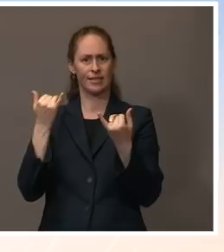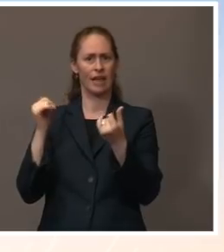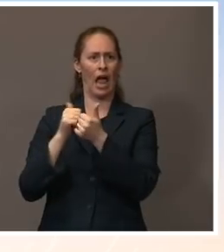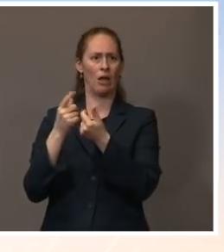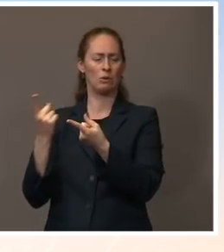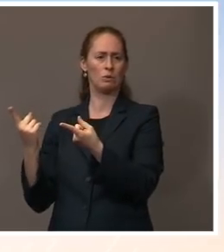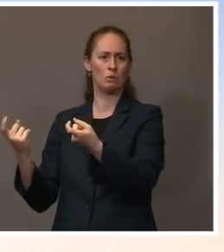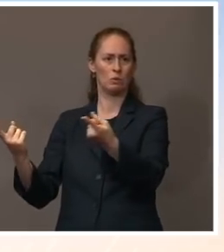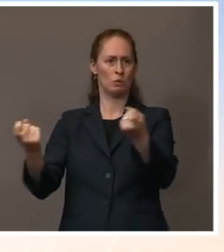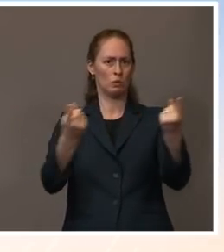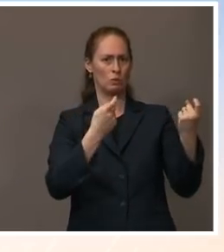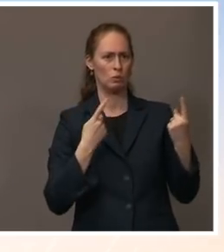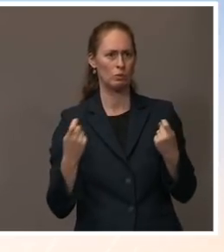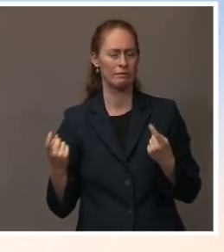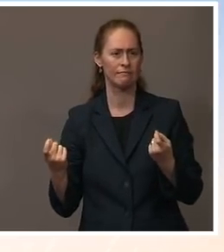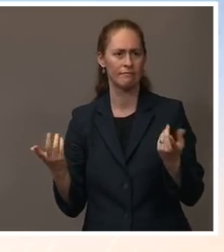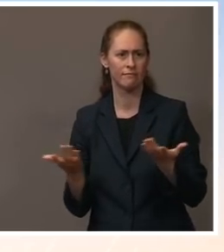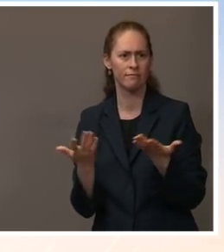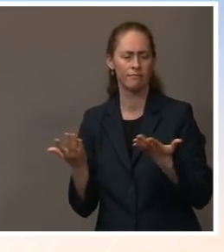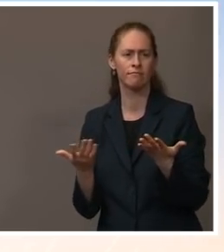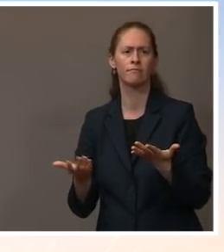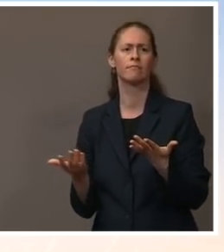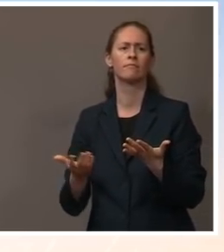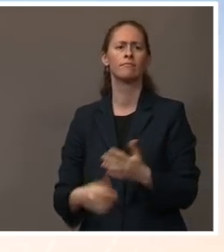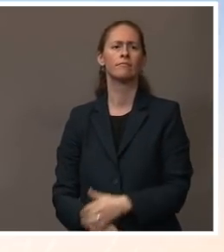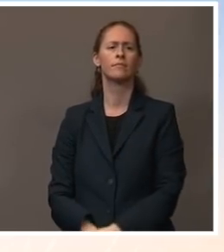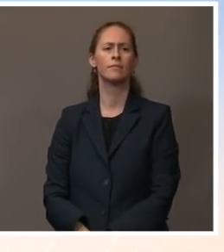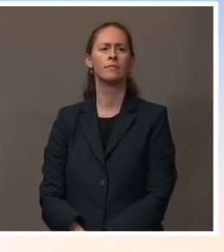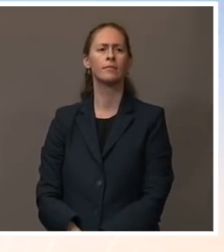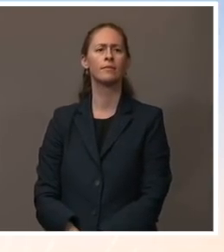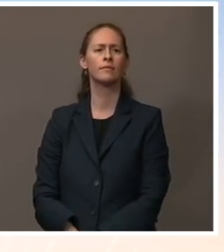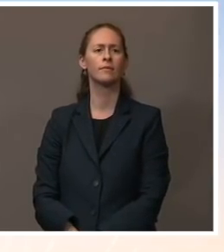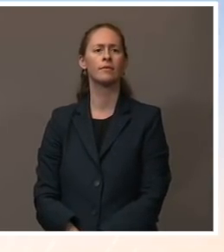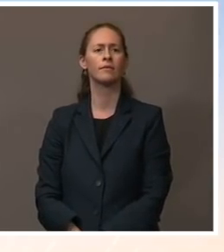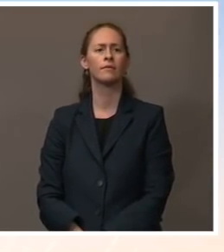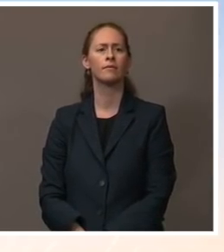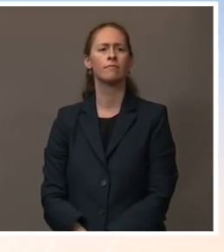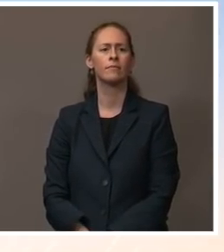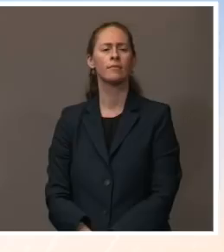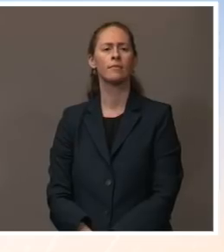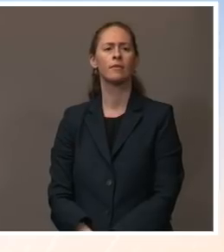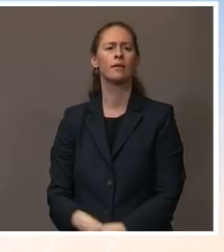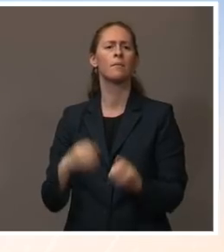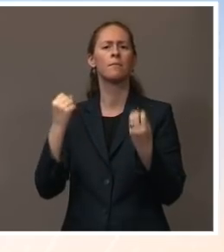is at an all-time low in big police departments. So why does the President think that there's low morale